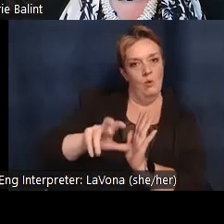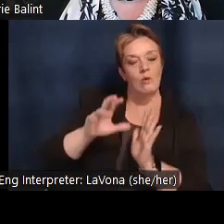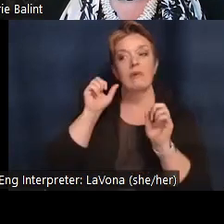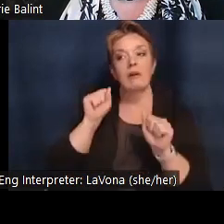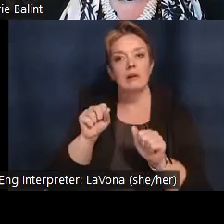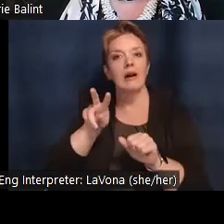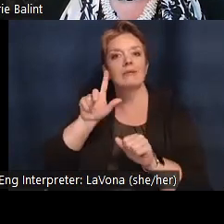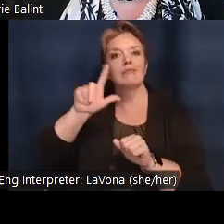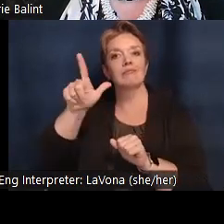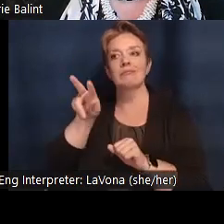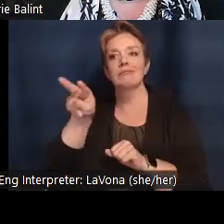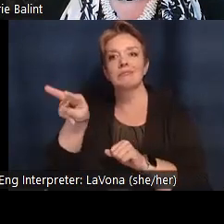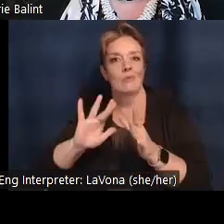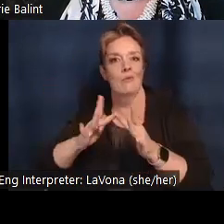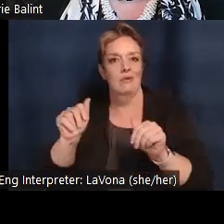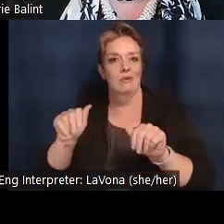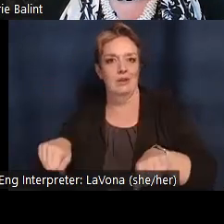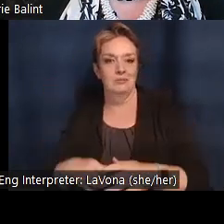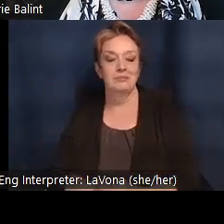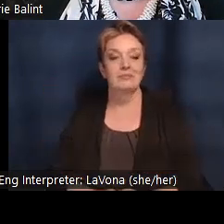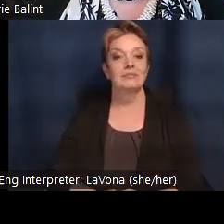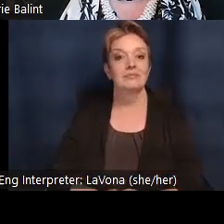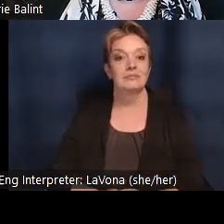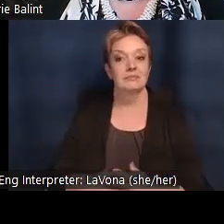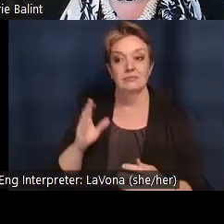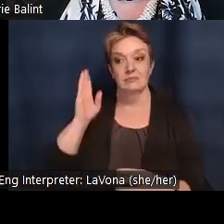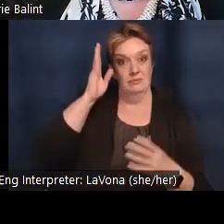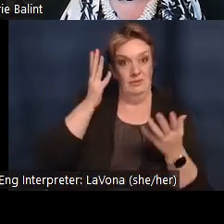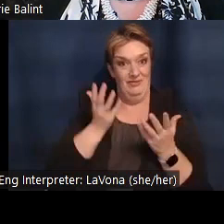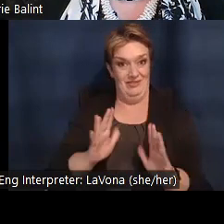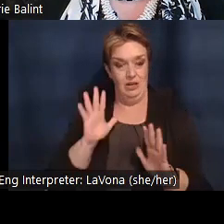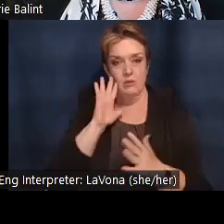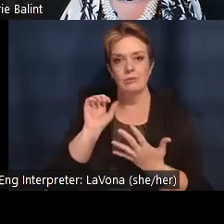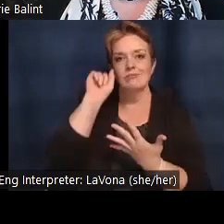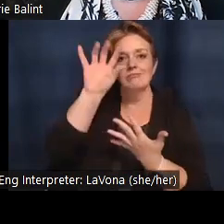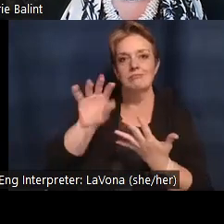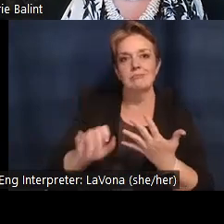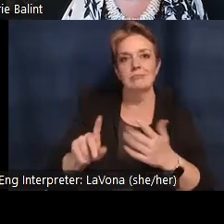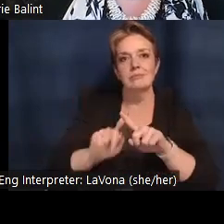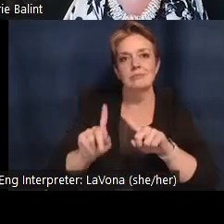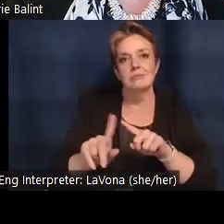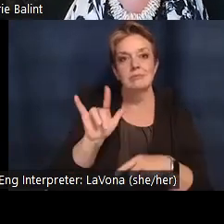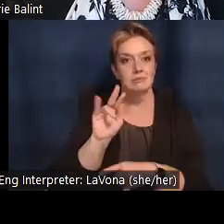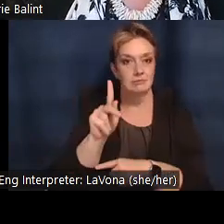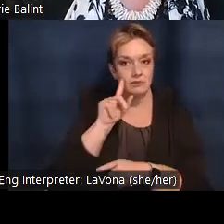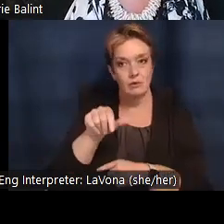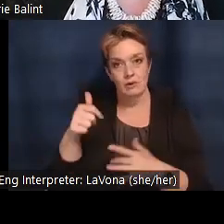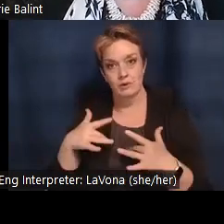And at the end of this presentation, we will also share links to related events, resources, and mailing lists.